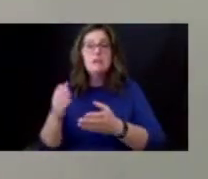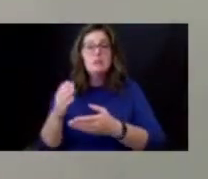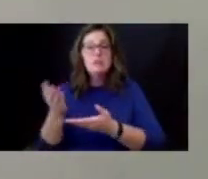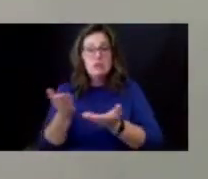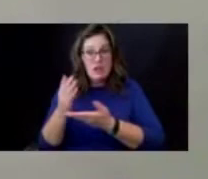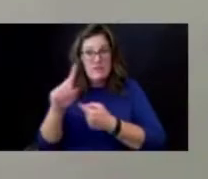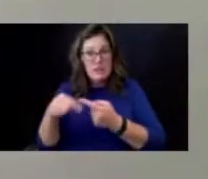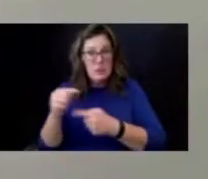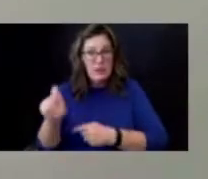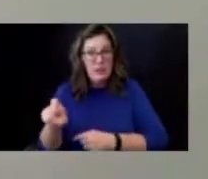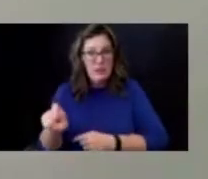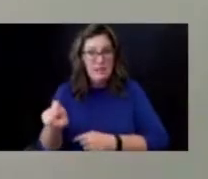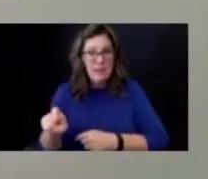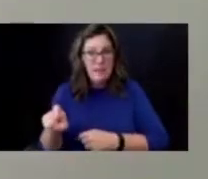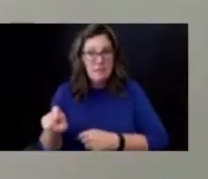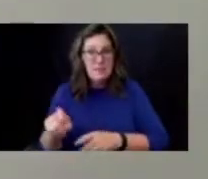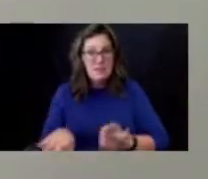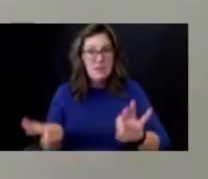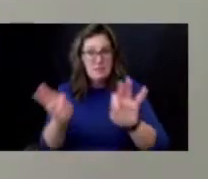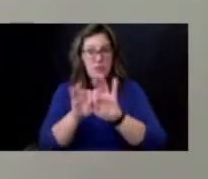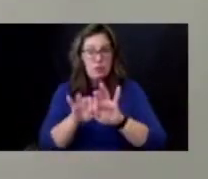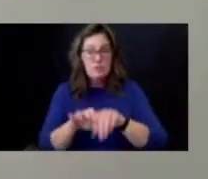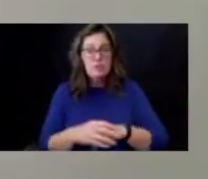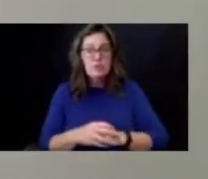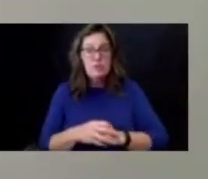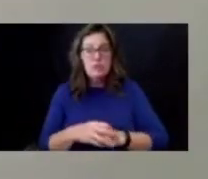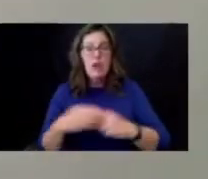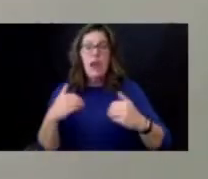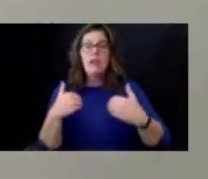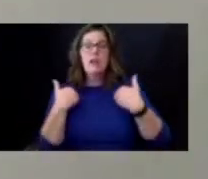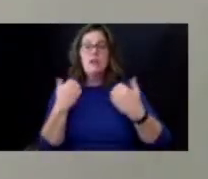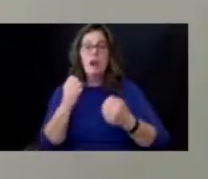and quite often you know our young working families deserve the help they need so we